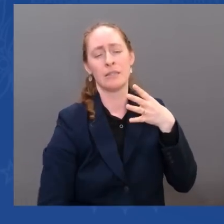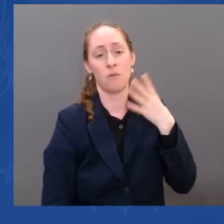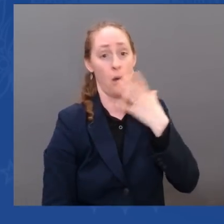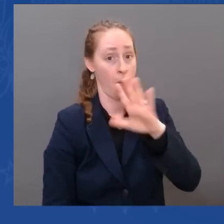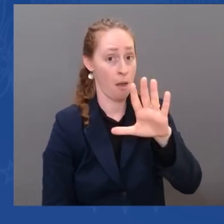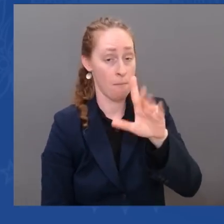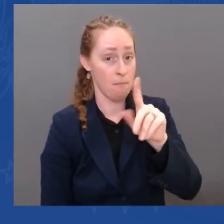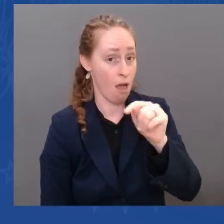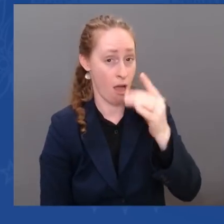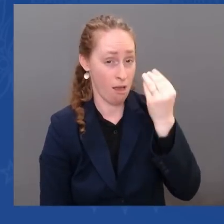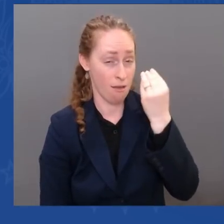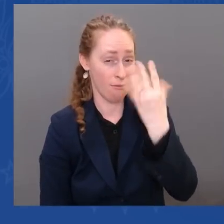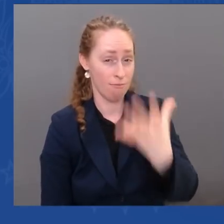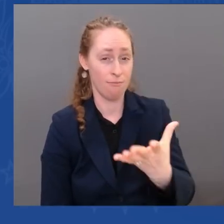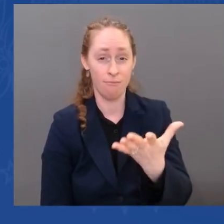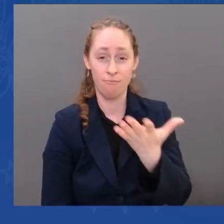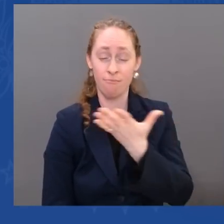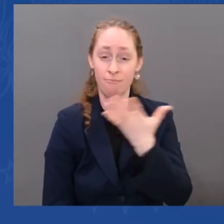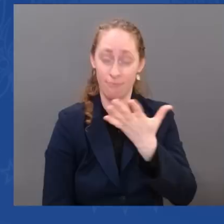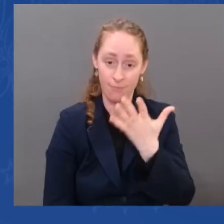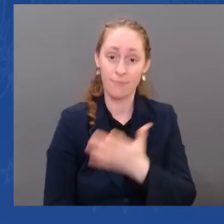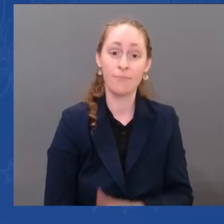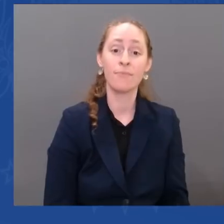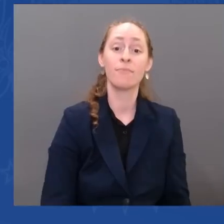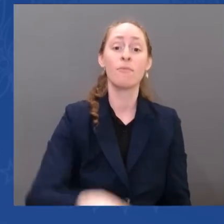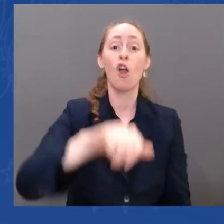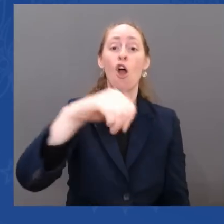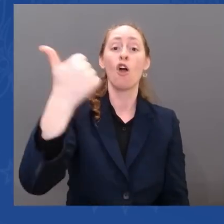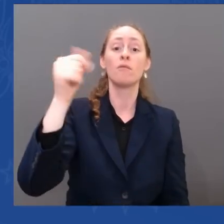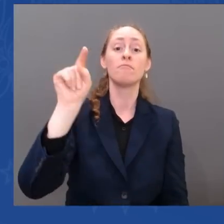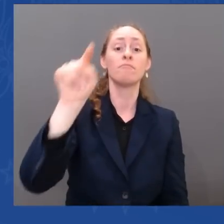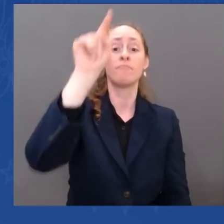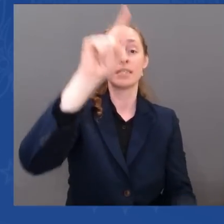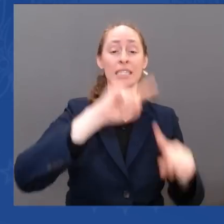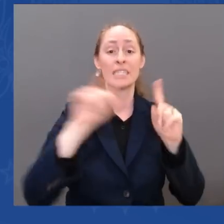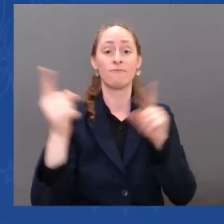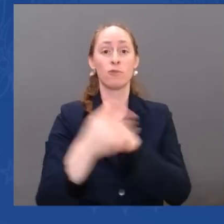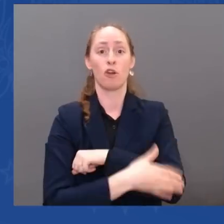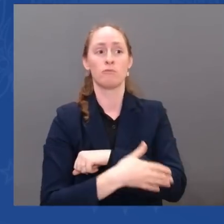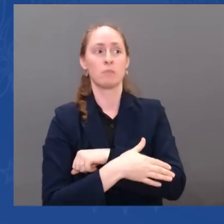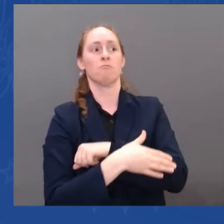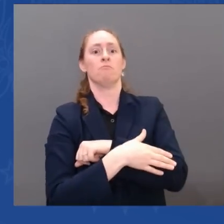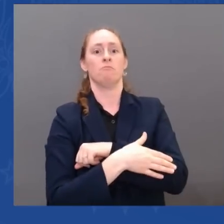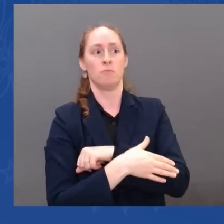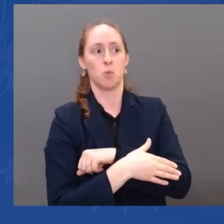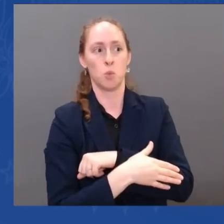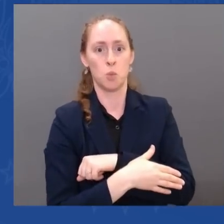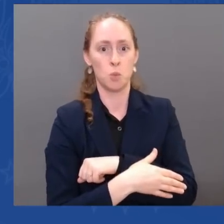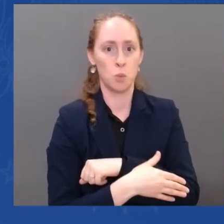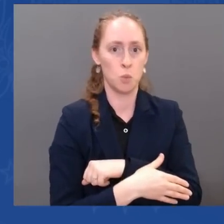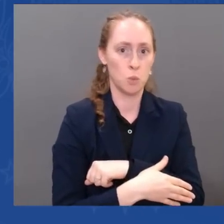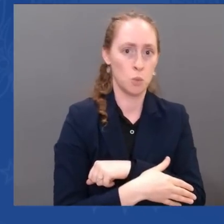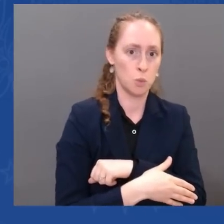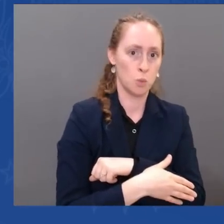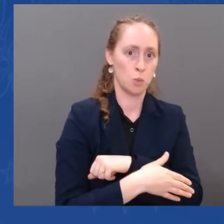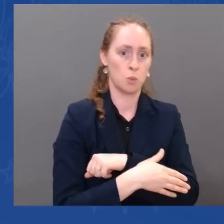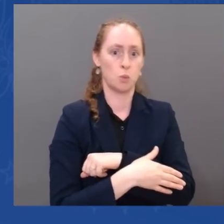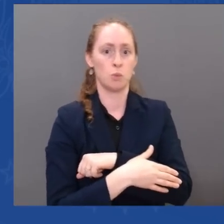in terms of energy prices. And in this respect, there is so much more we can do together, the European Union and the United States,